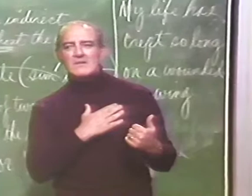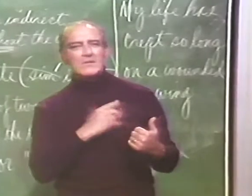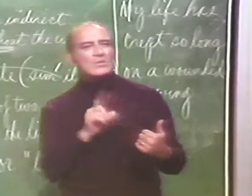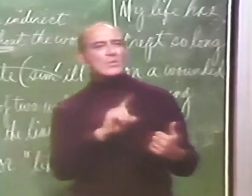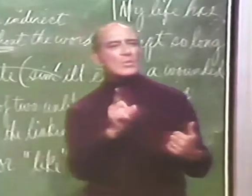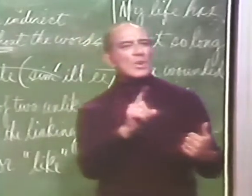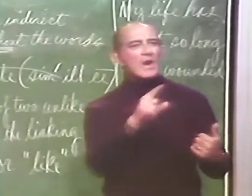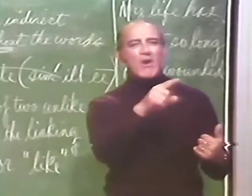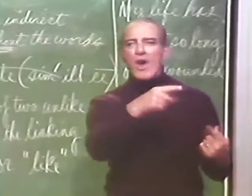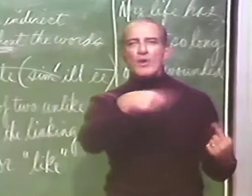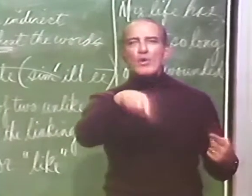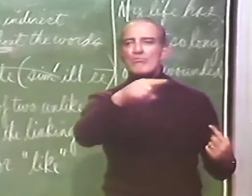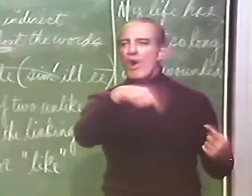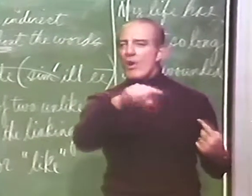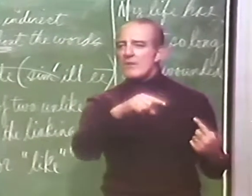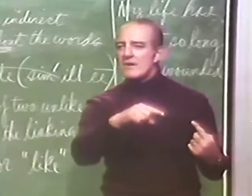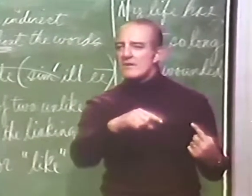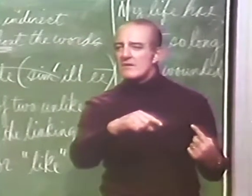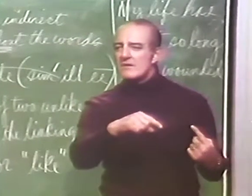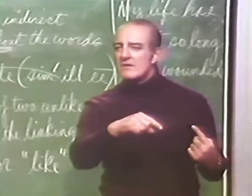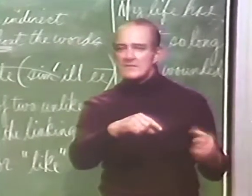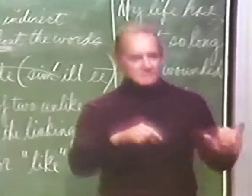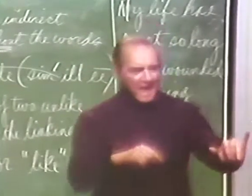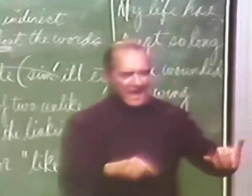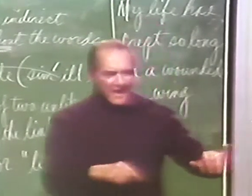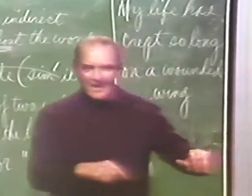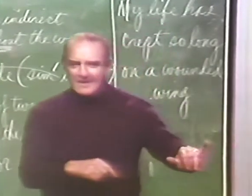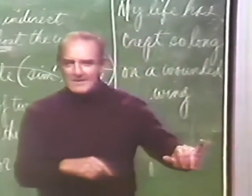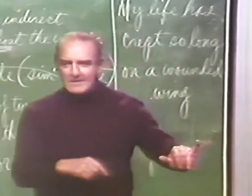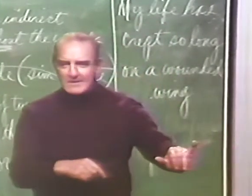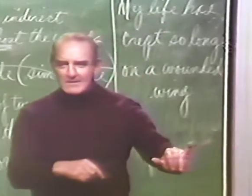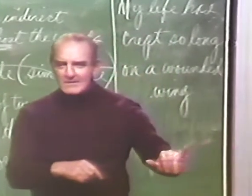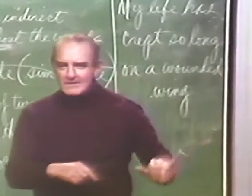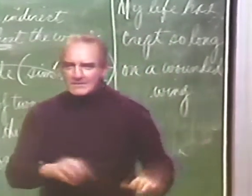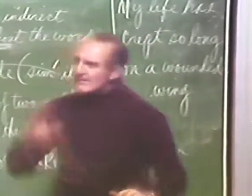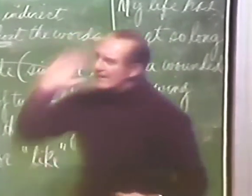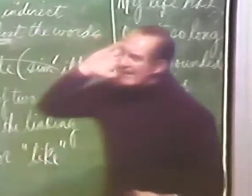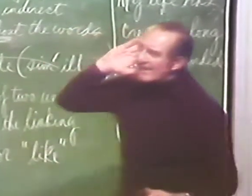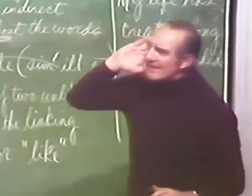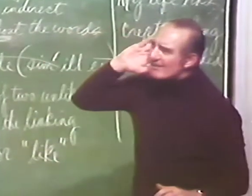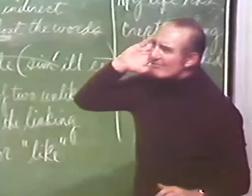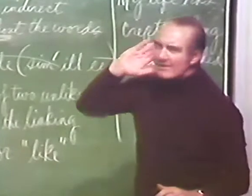"O MISTRESS MINE, "WHERE ARE YOU ROAMING?